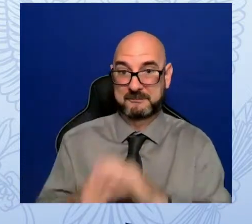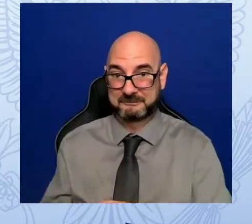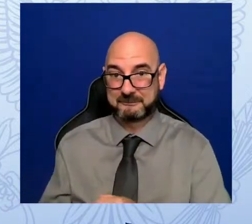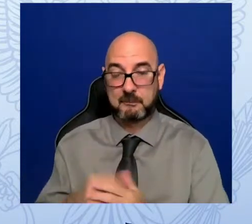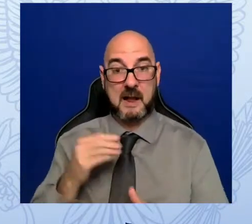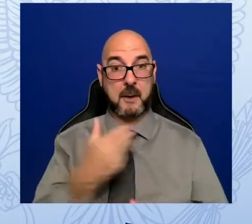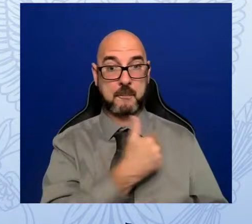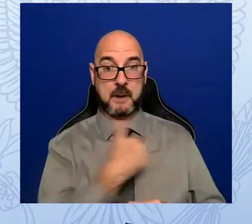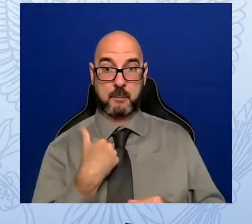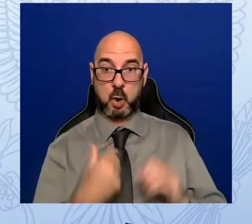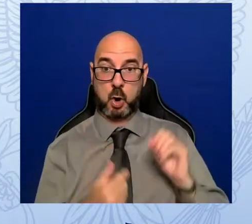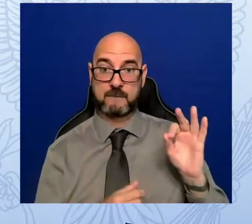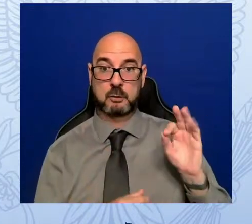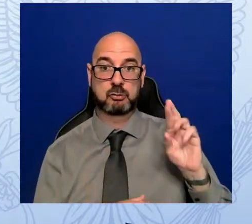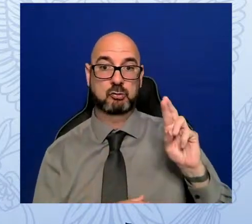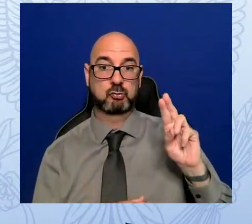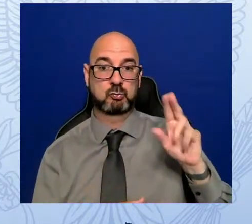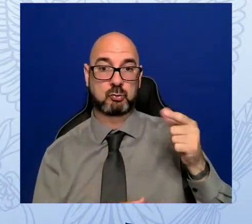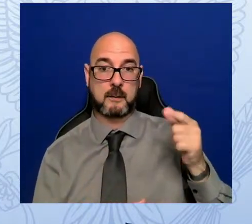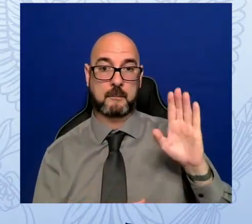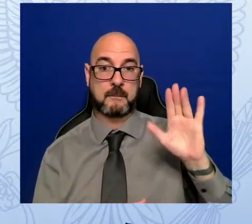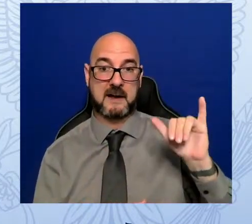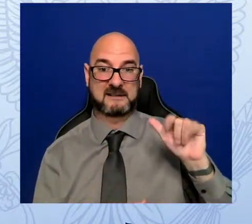I can -- thank you.